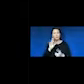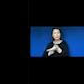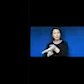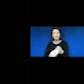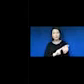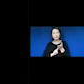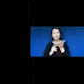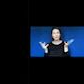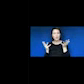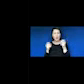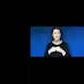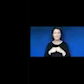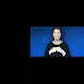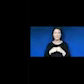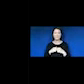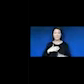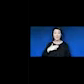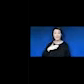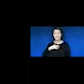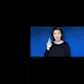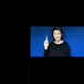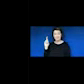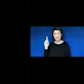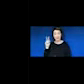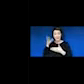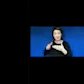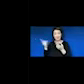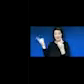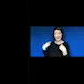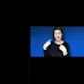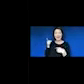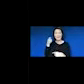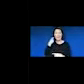My best friend came down this weekend and she got a new job, she was excited to tell